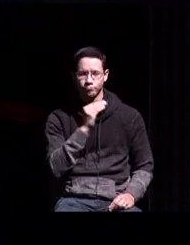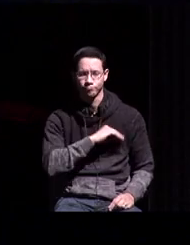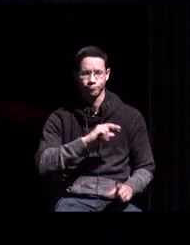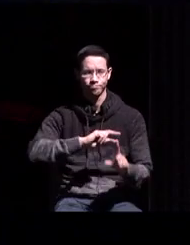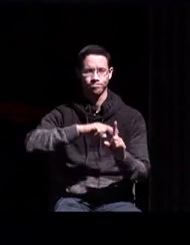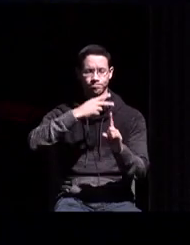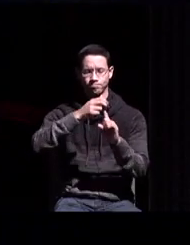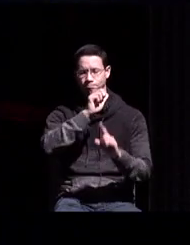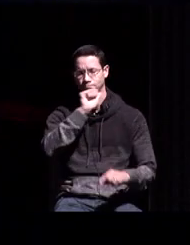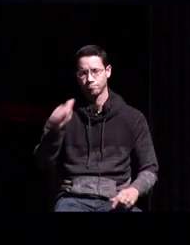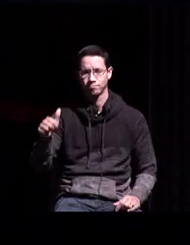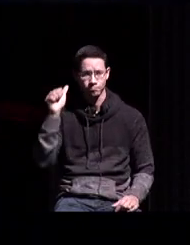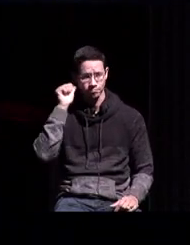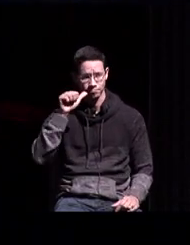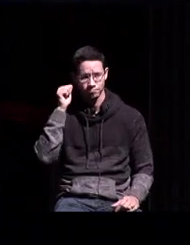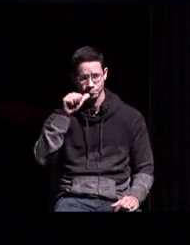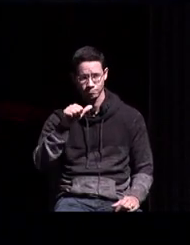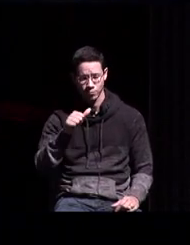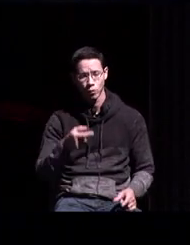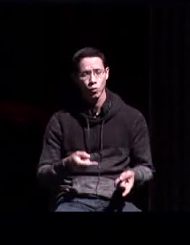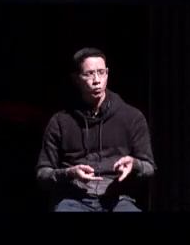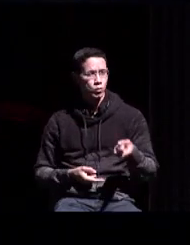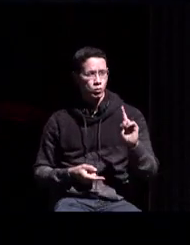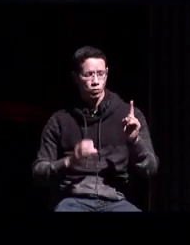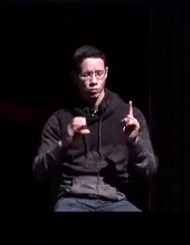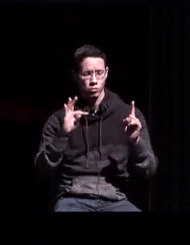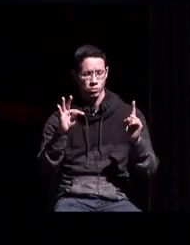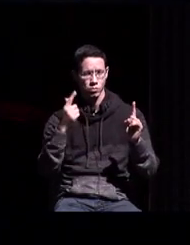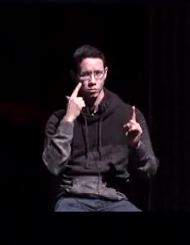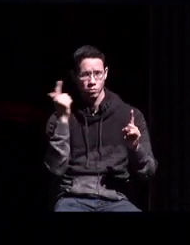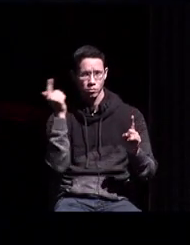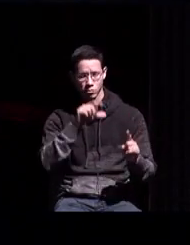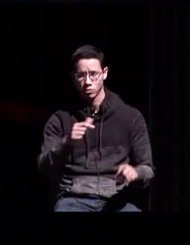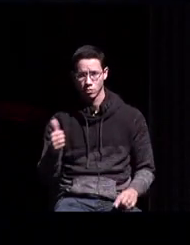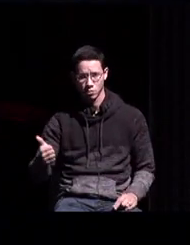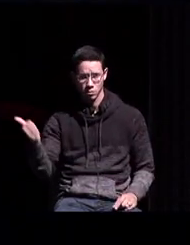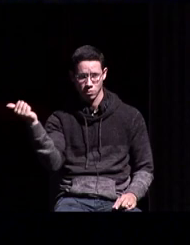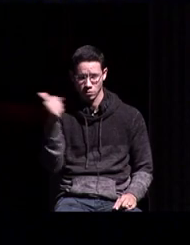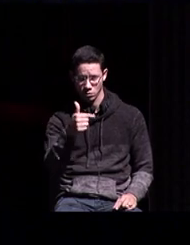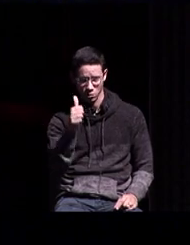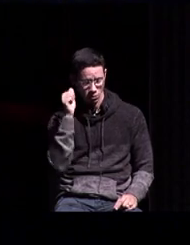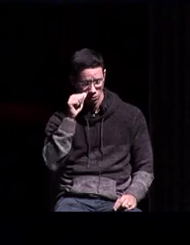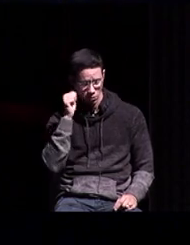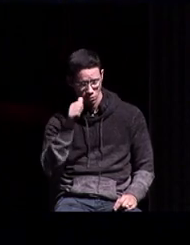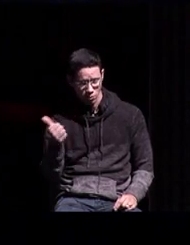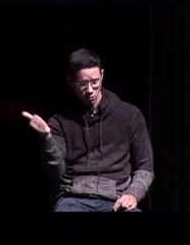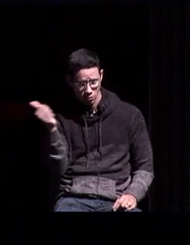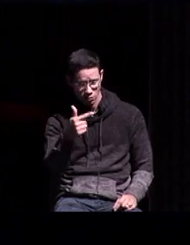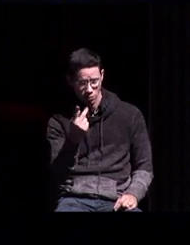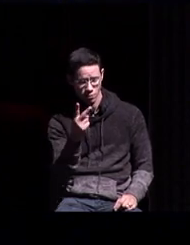The only ACT in which women are better paid than men and even so just BRL 25.00 on the average compensation